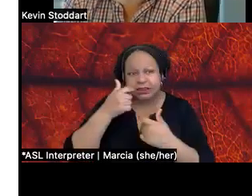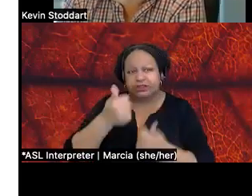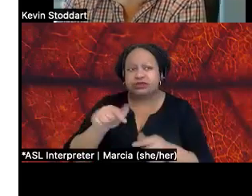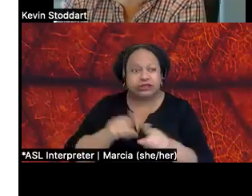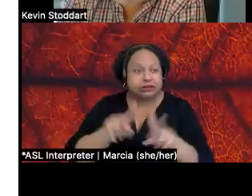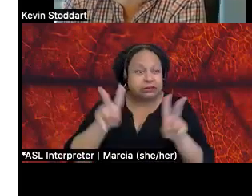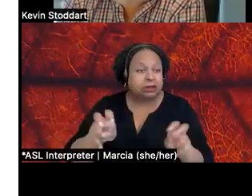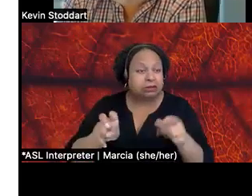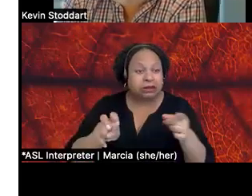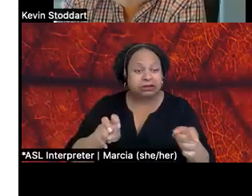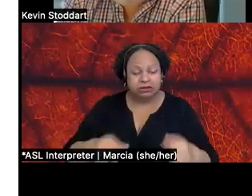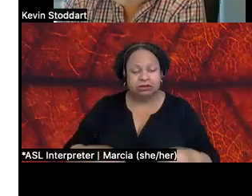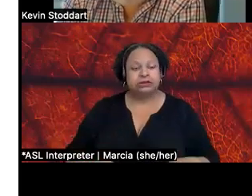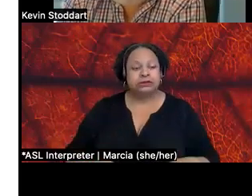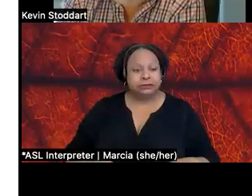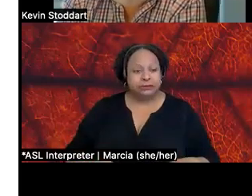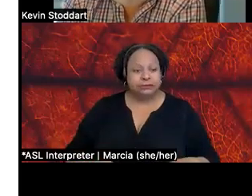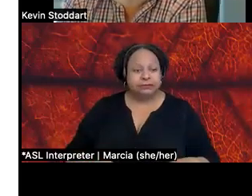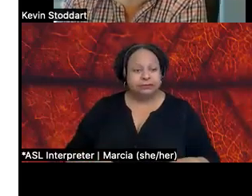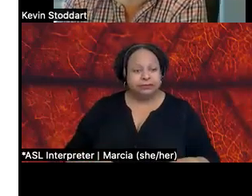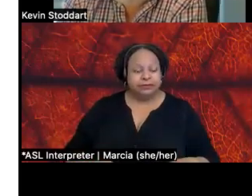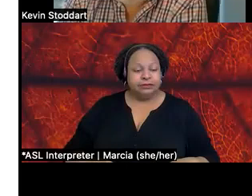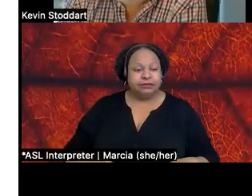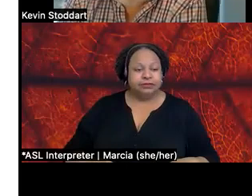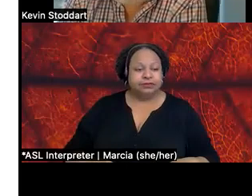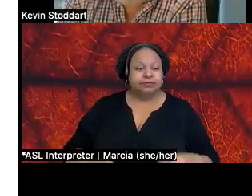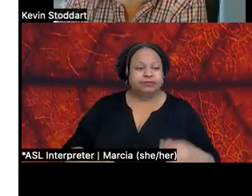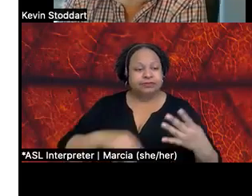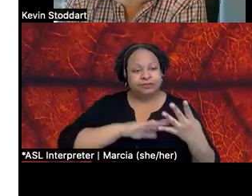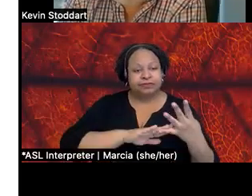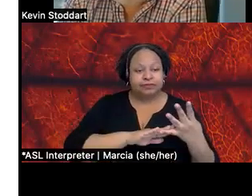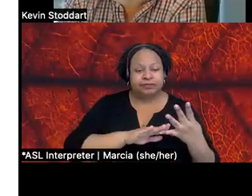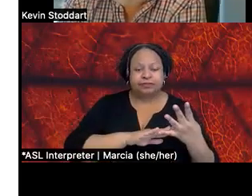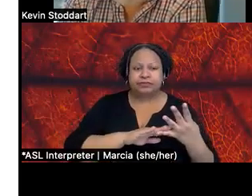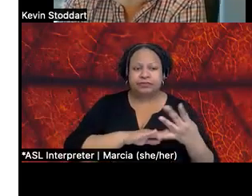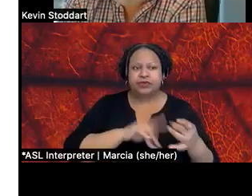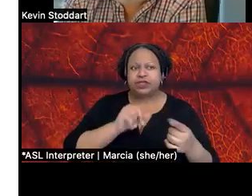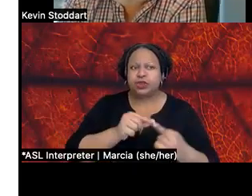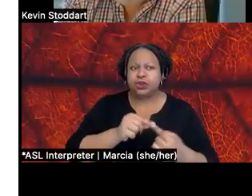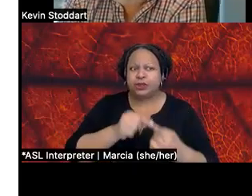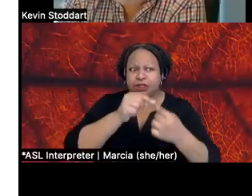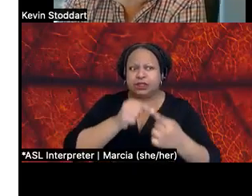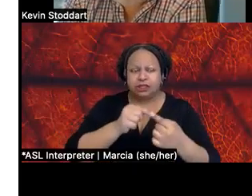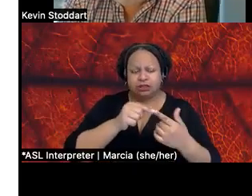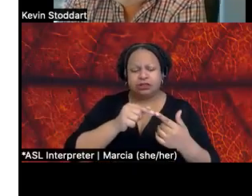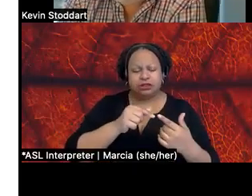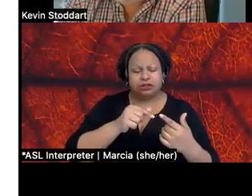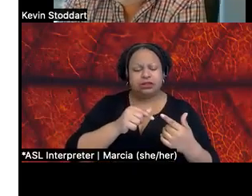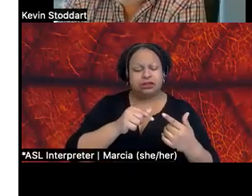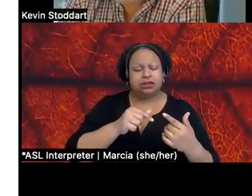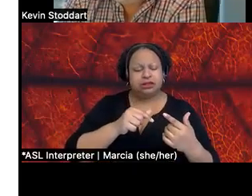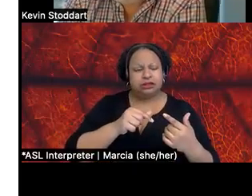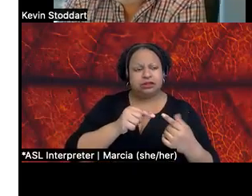this is quite unique to autism is this hyper or hypo-reactivity to sensory input.